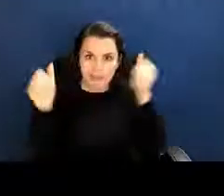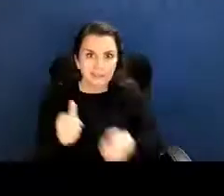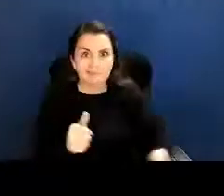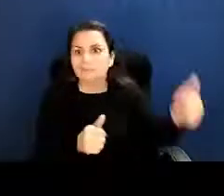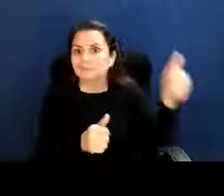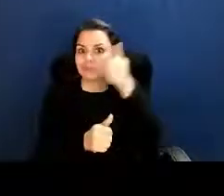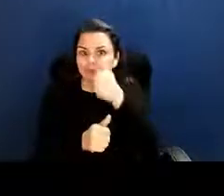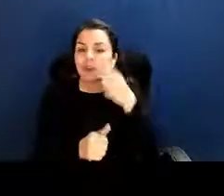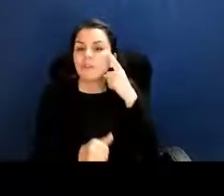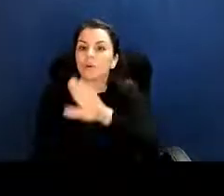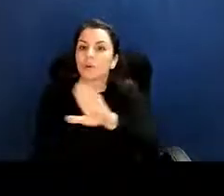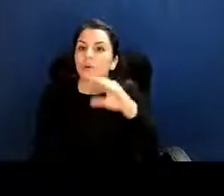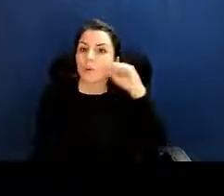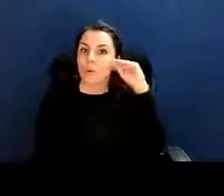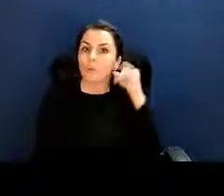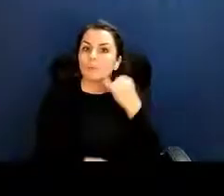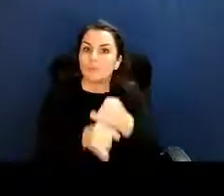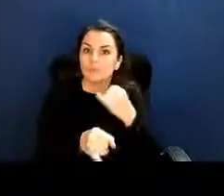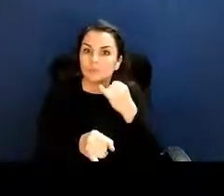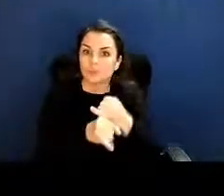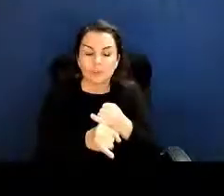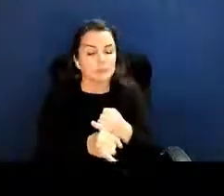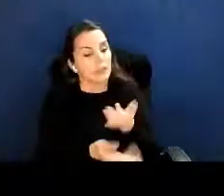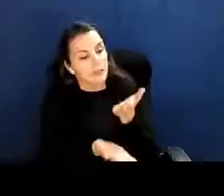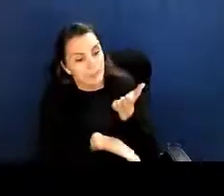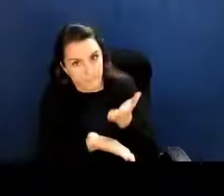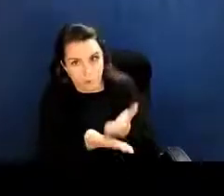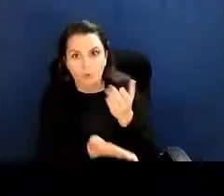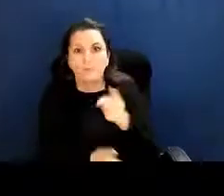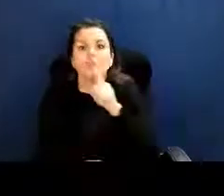that verifies that your institution meets those eligibility criteria.